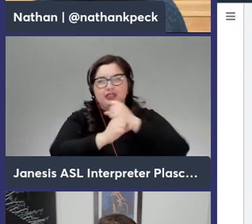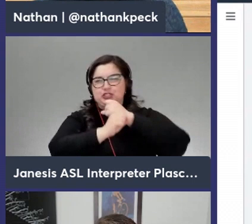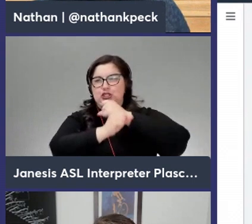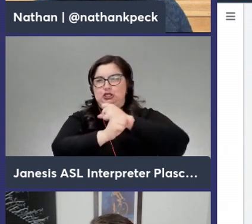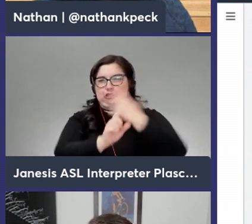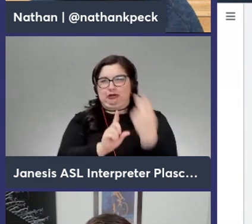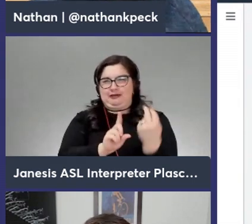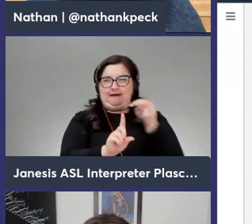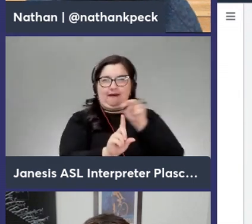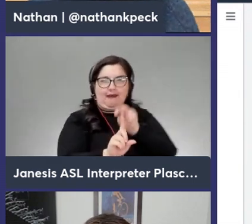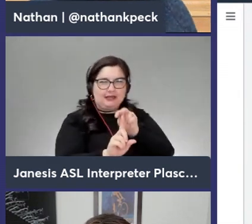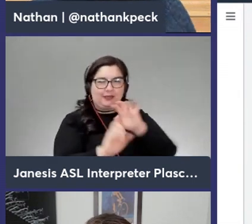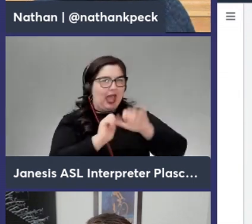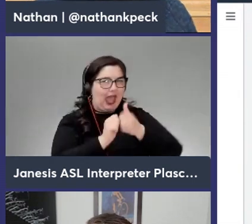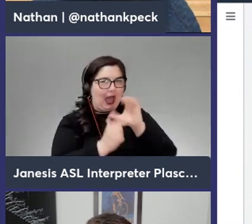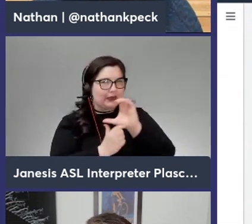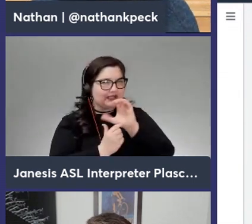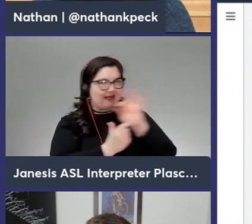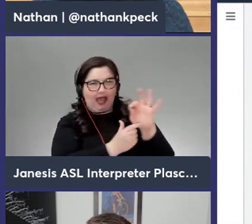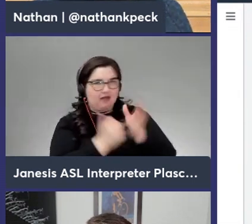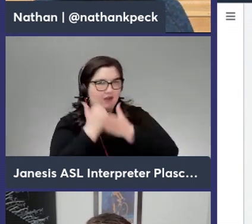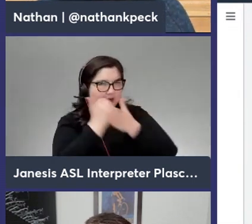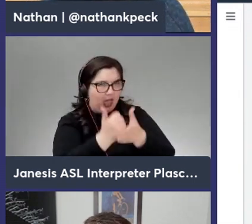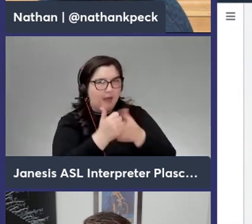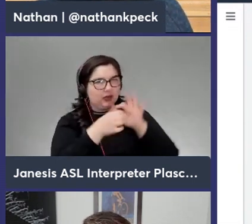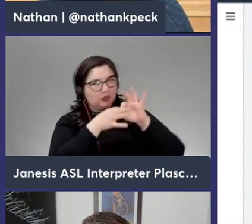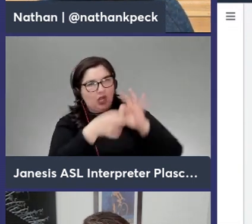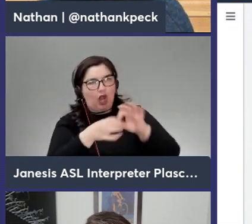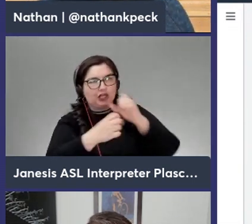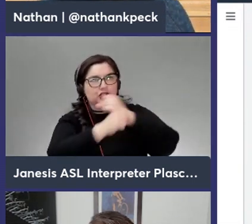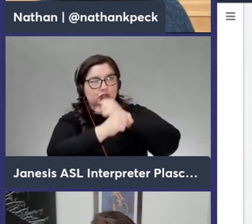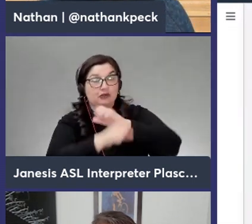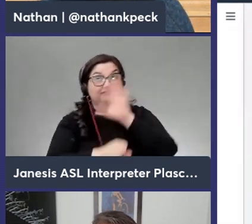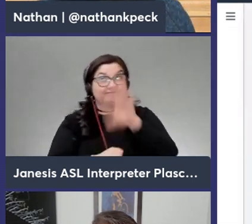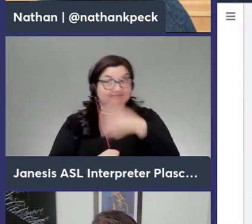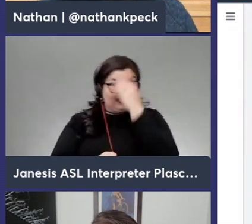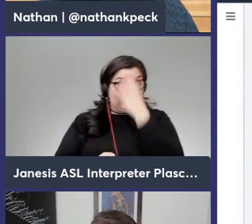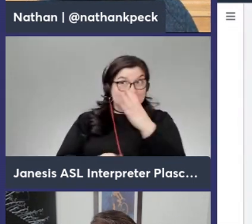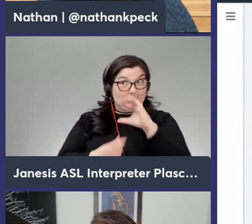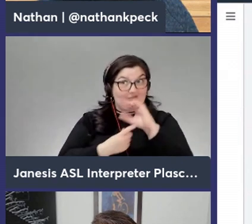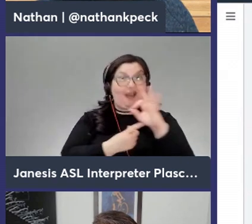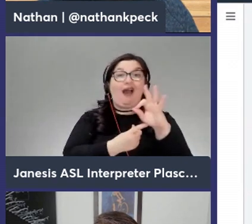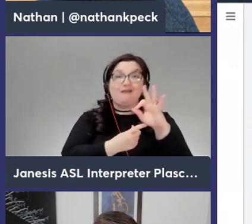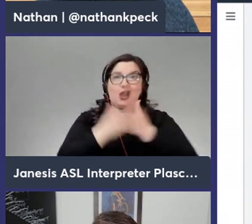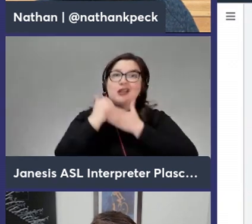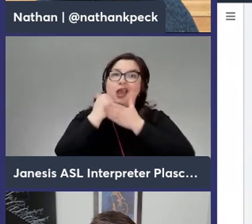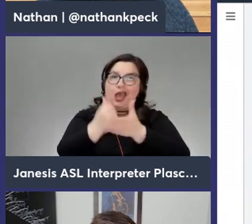How is CloudFront helping with security? Yeah, so CloudFront does help with security. So there's a lot of really goodness